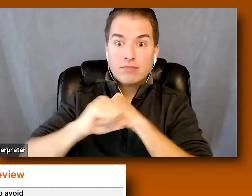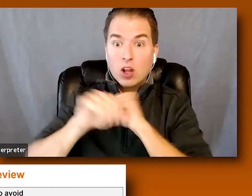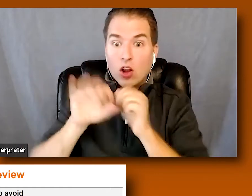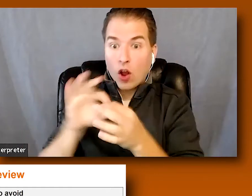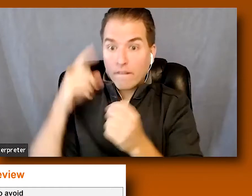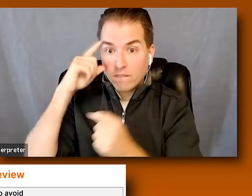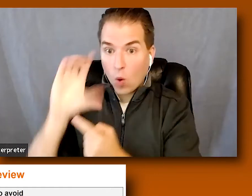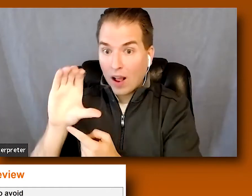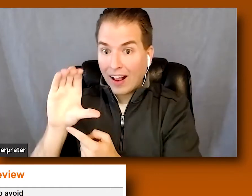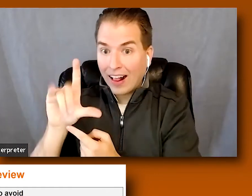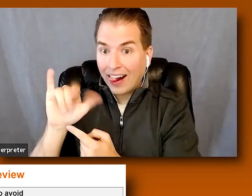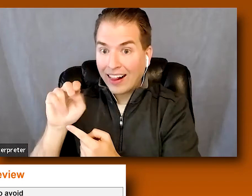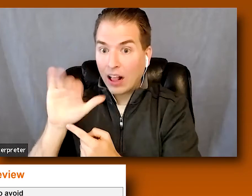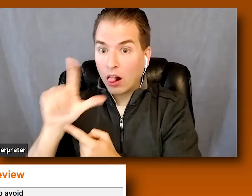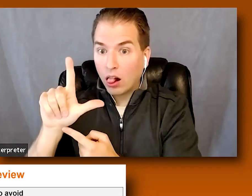Make sure you apply to the right one.